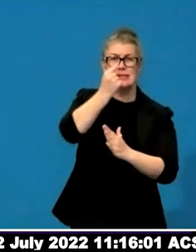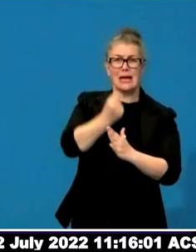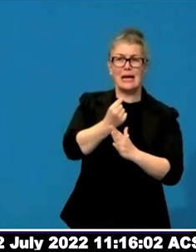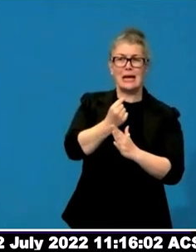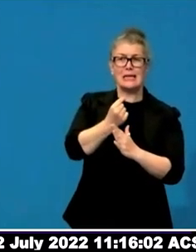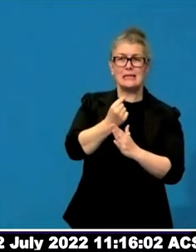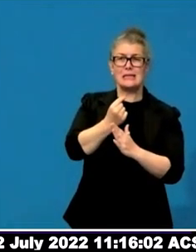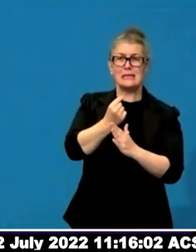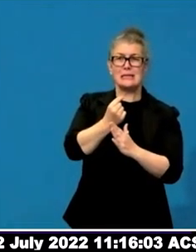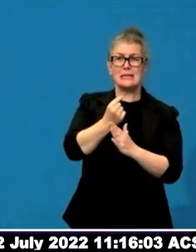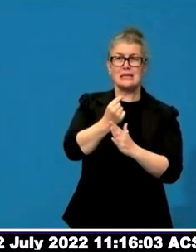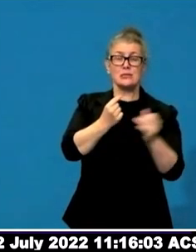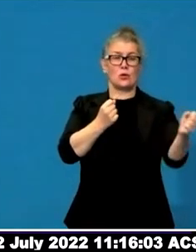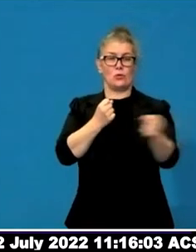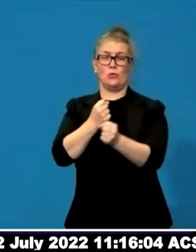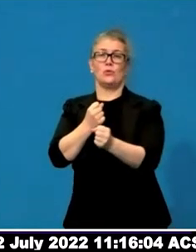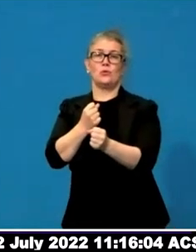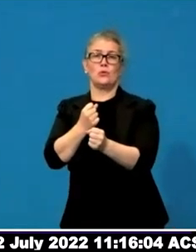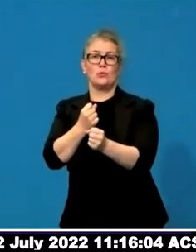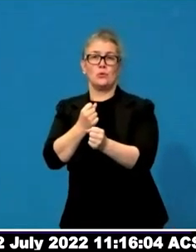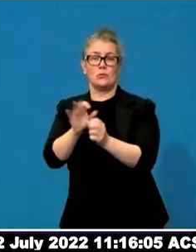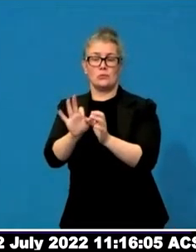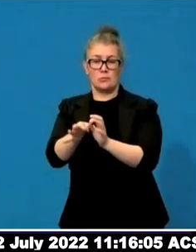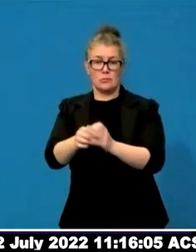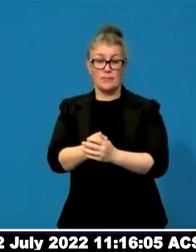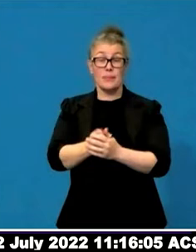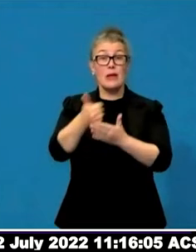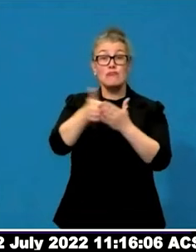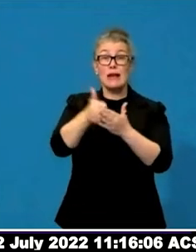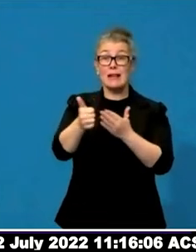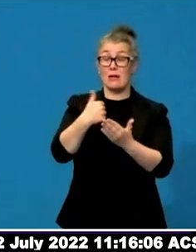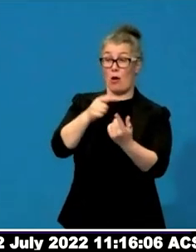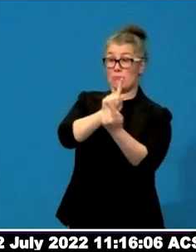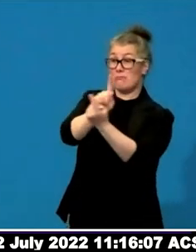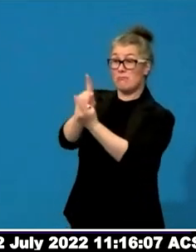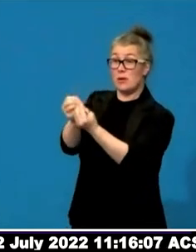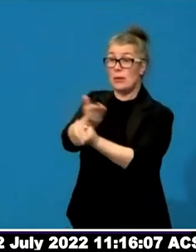And often people - English is their third, fourth, fifth language